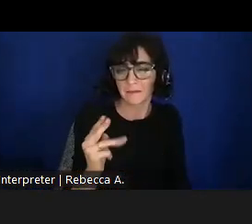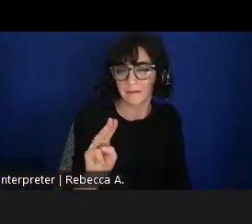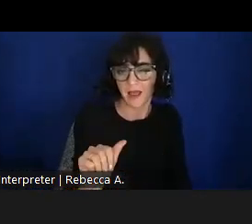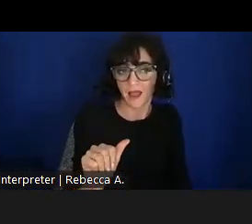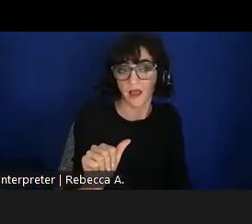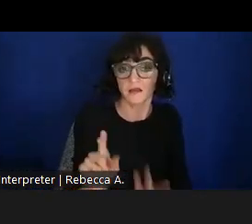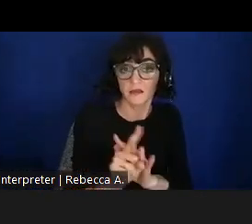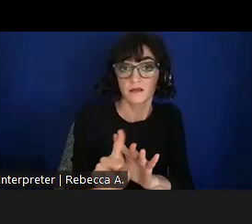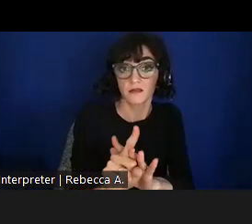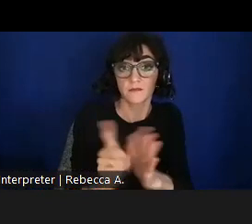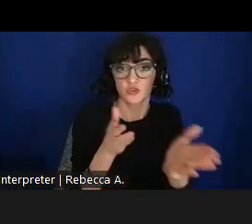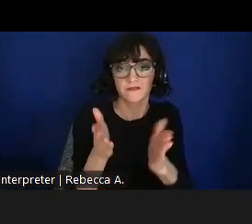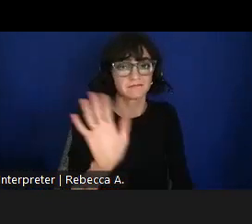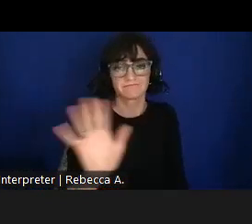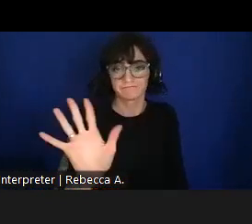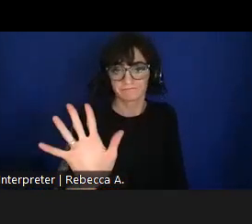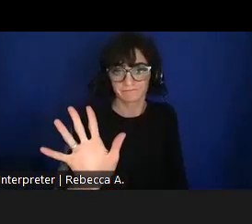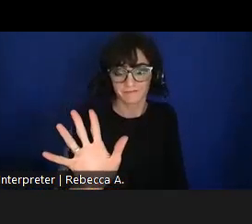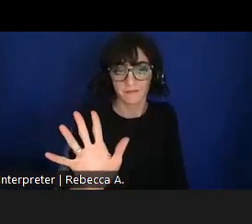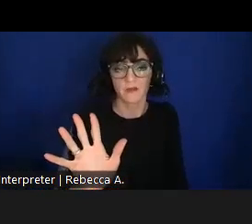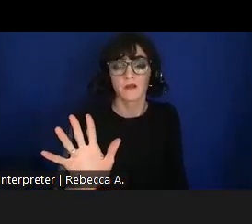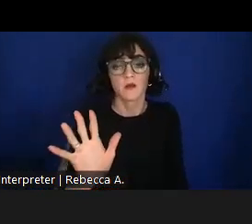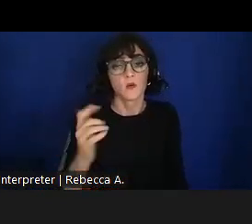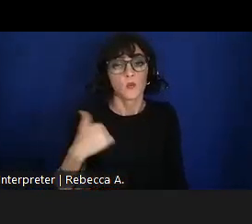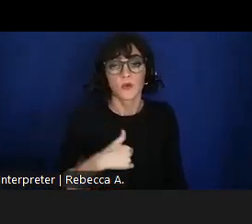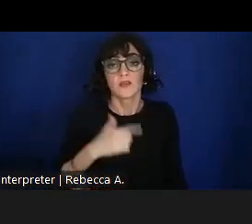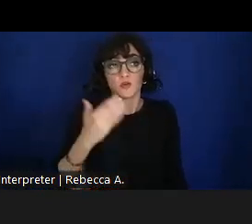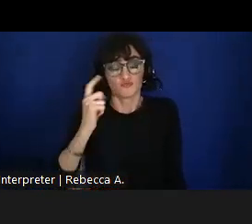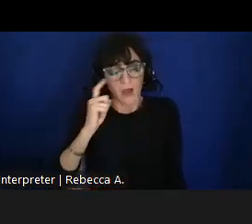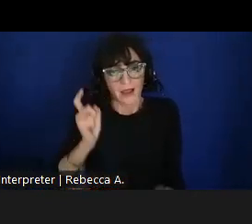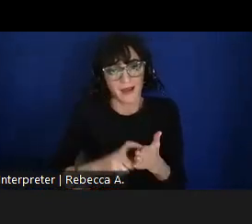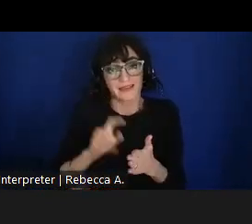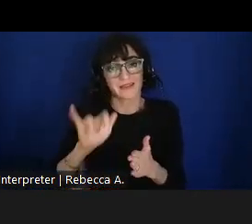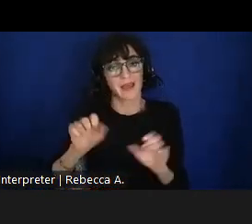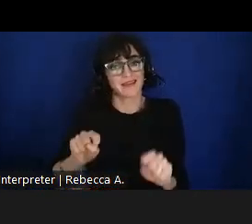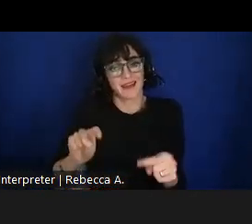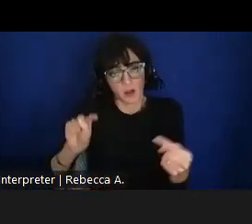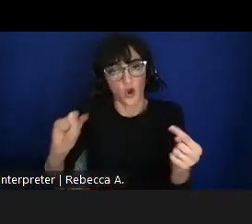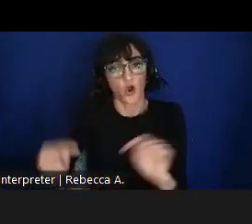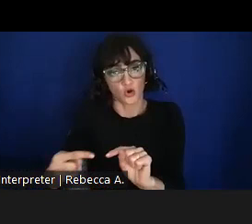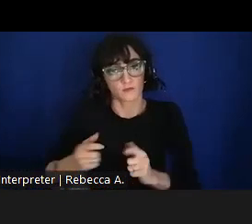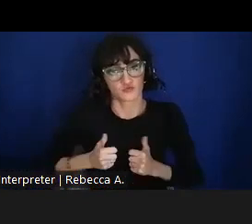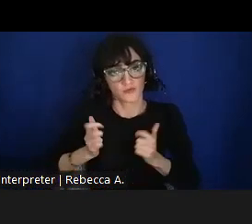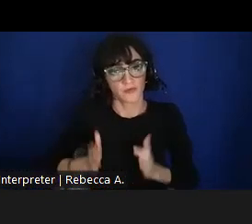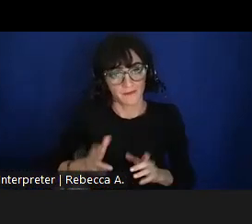our services can be used to harm survivors and so a really important part of this work